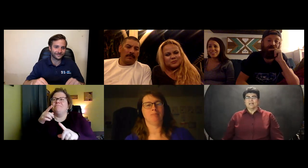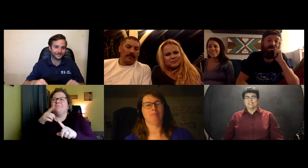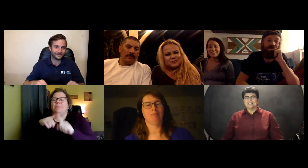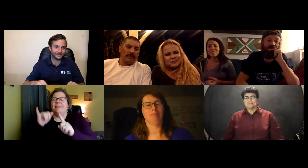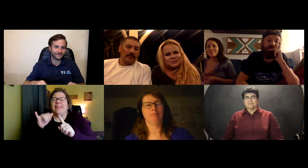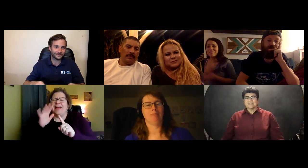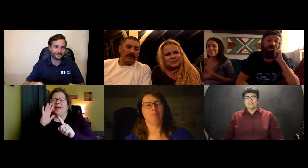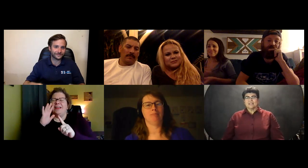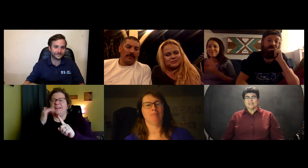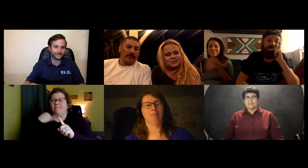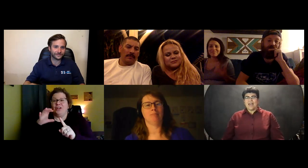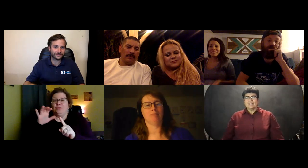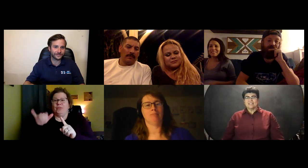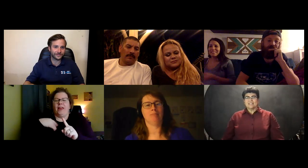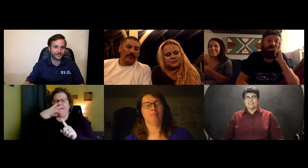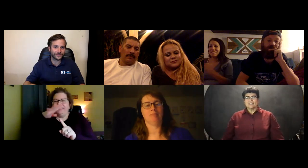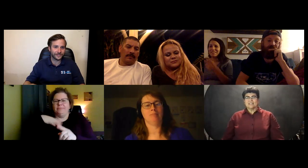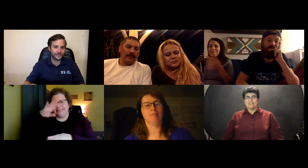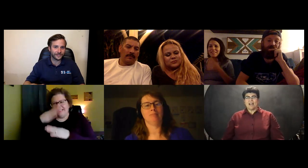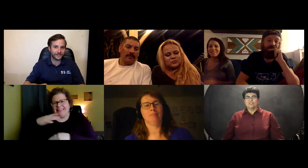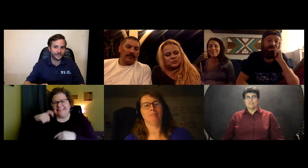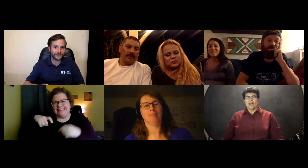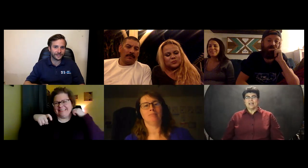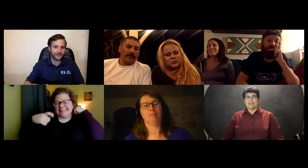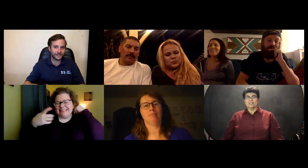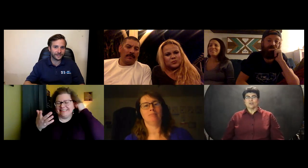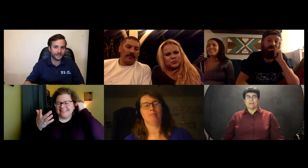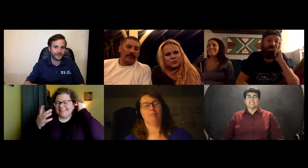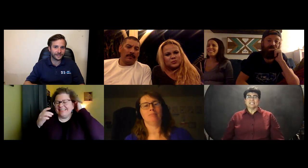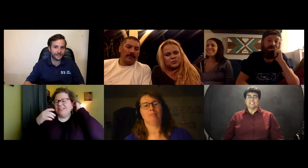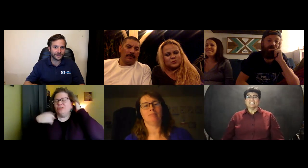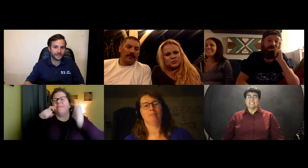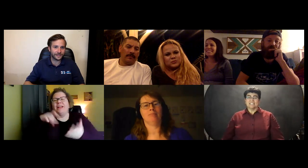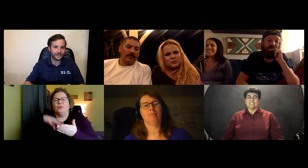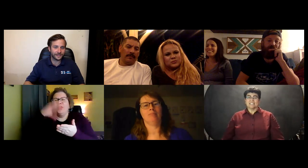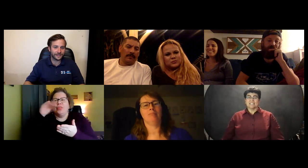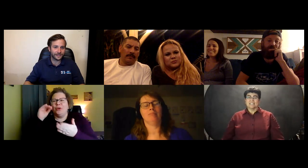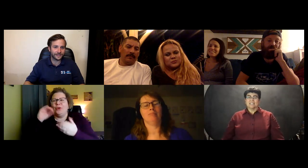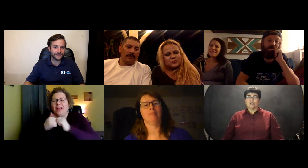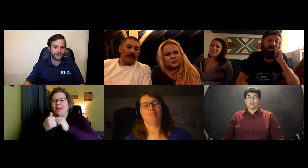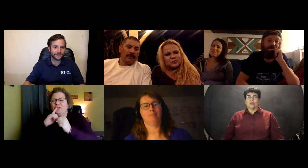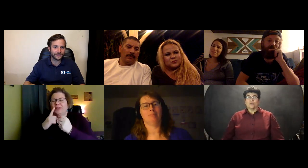but that if i do that i